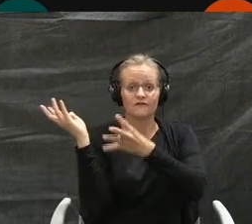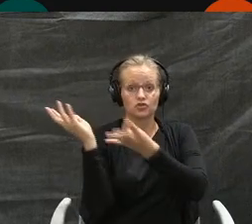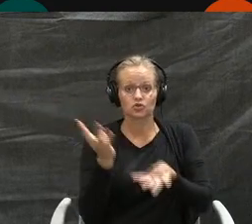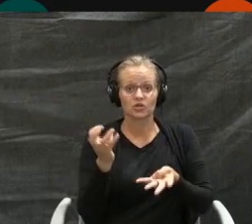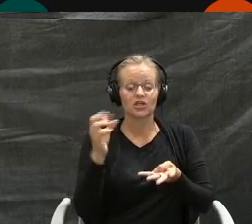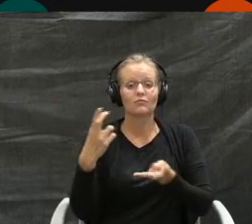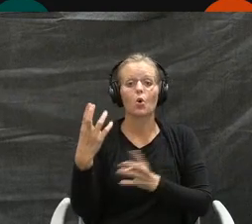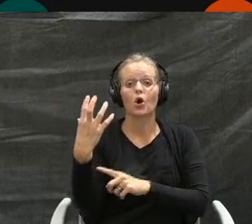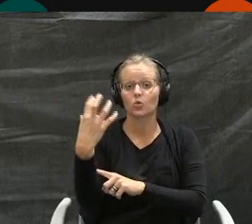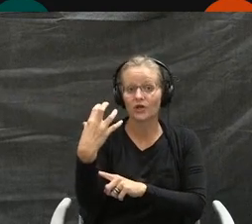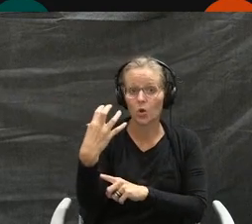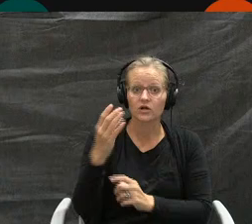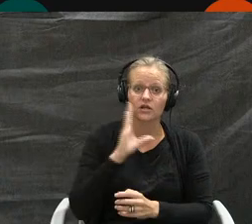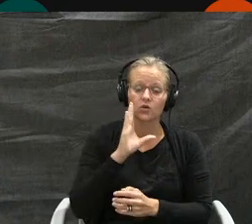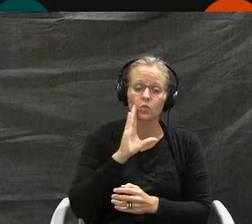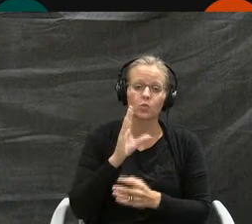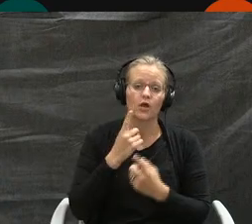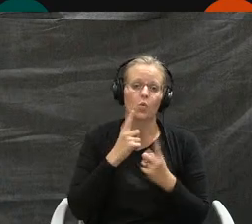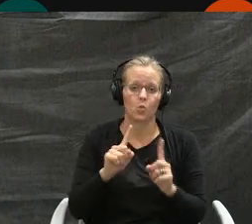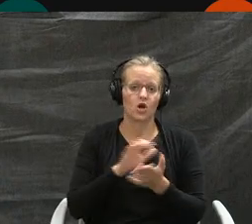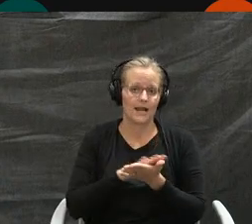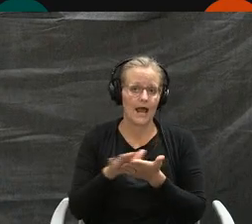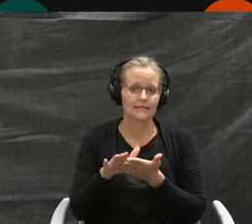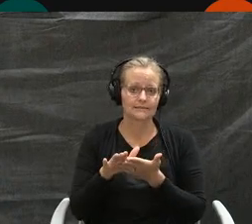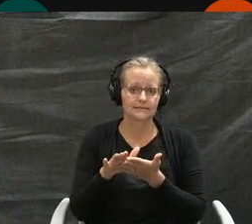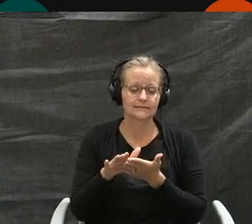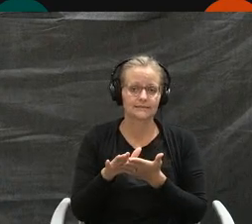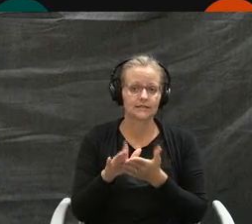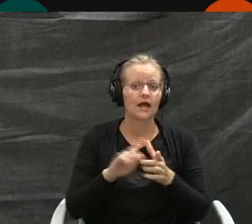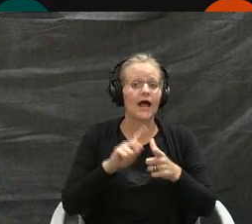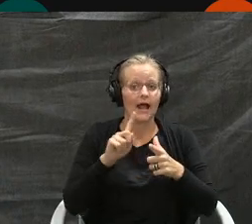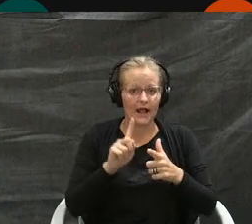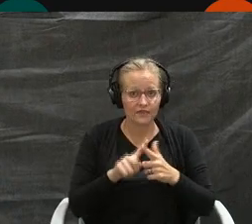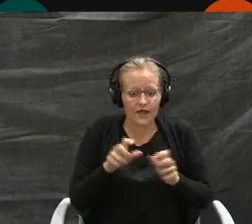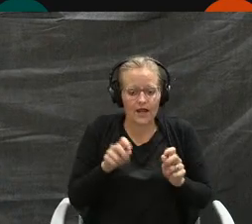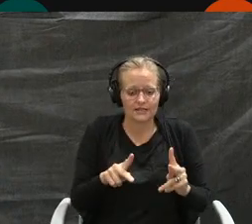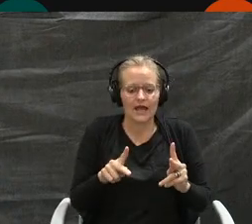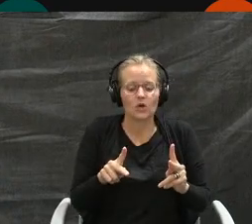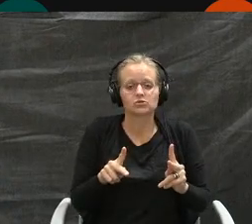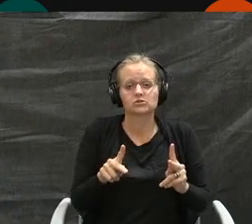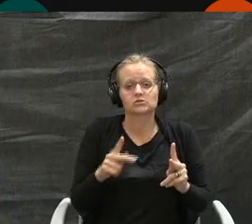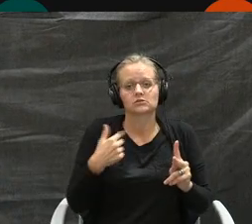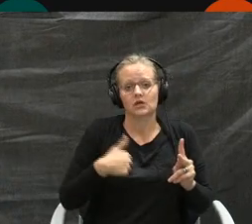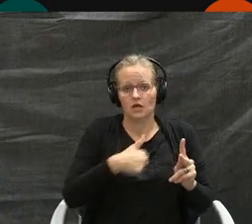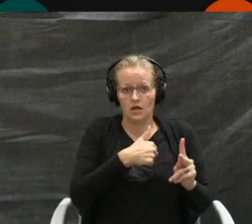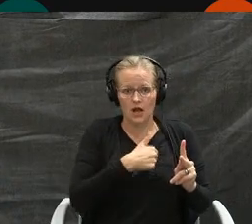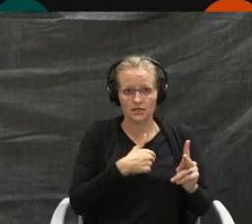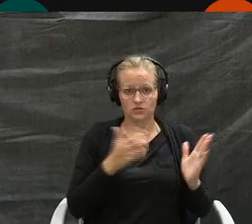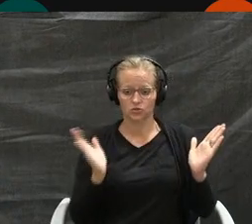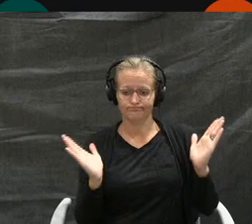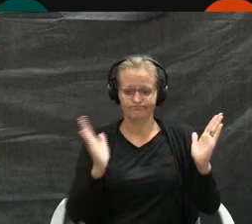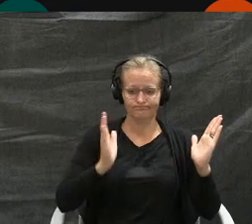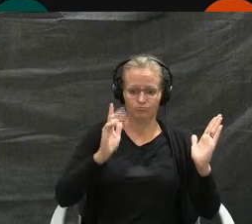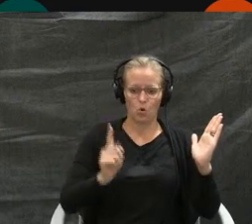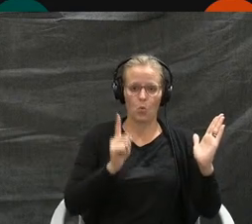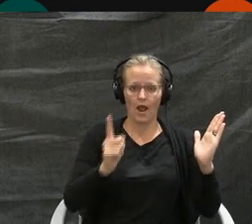streamed or recorded could work very nicely and that the last this would. In doing.